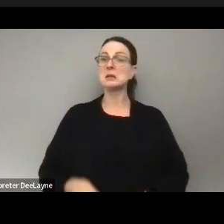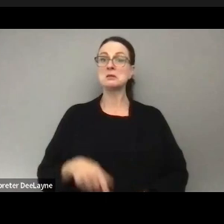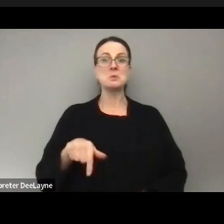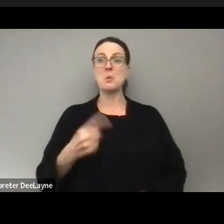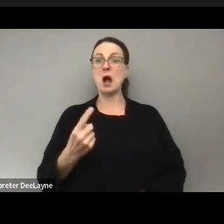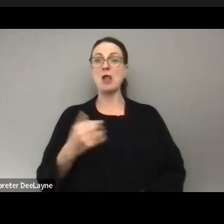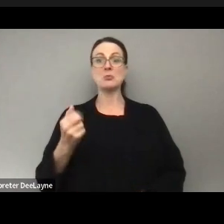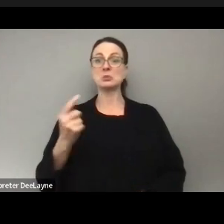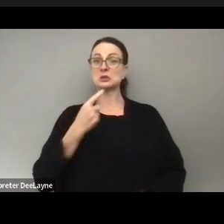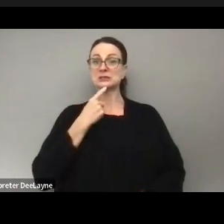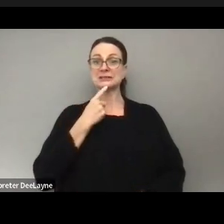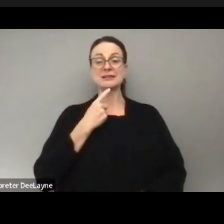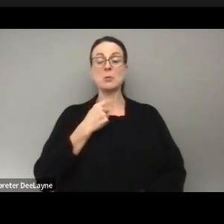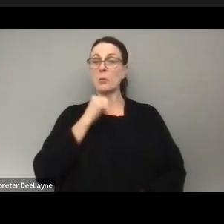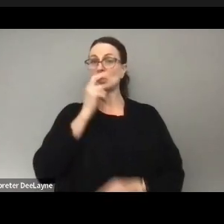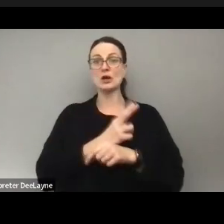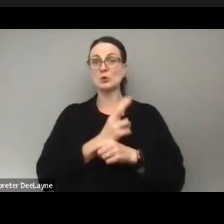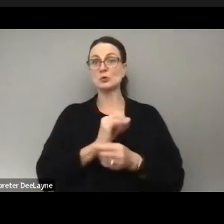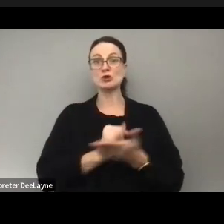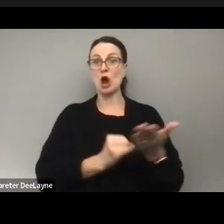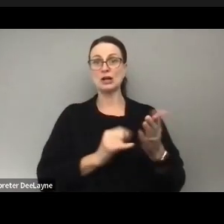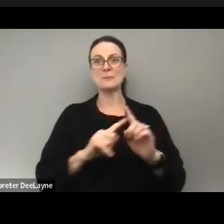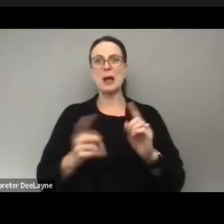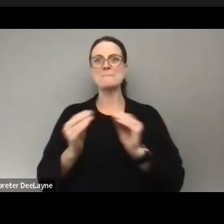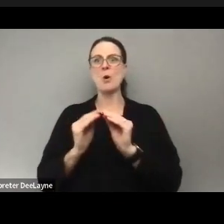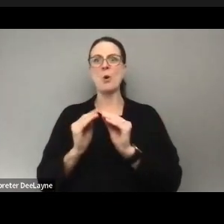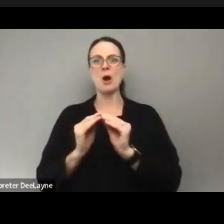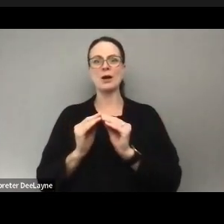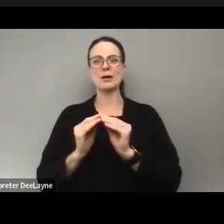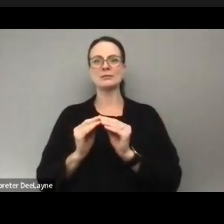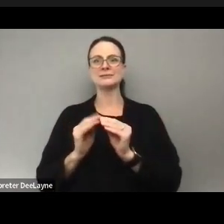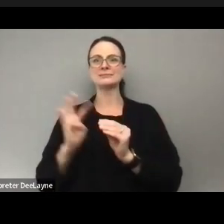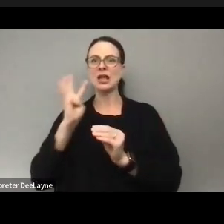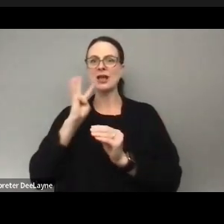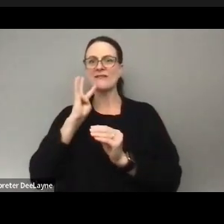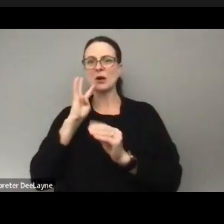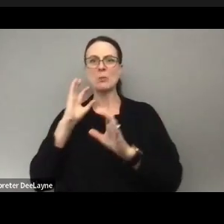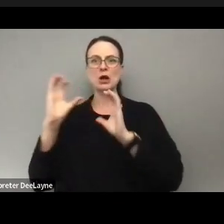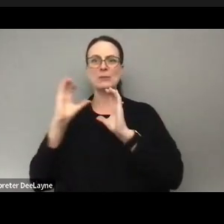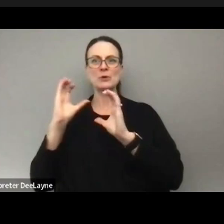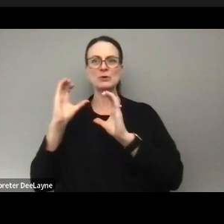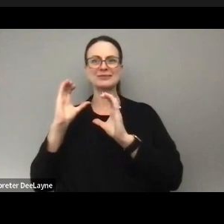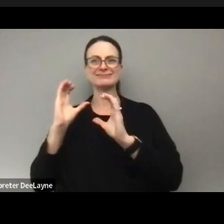but we do have a more verbal communication as a neurodiverse team.